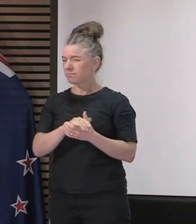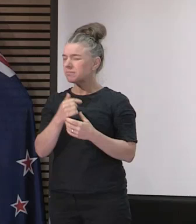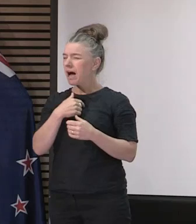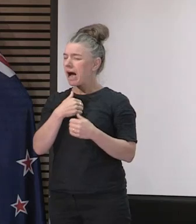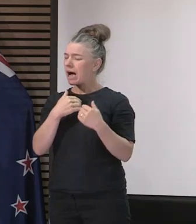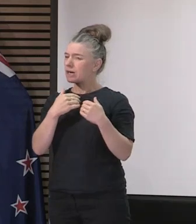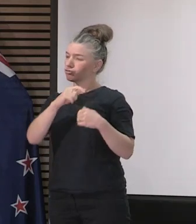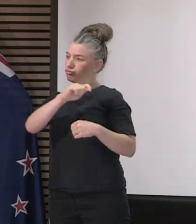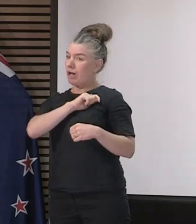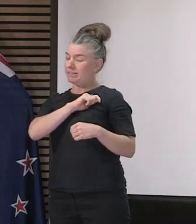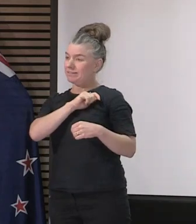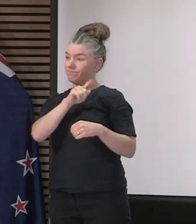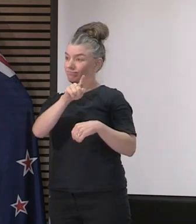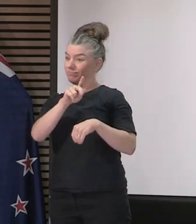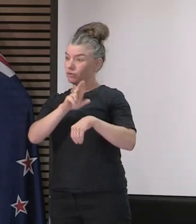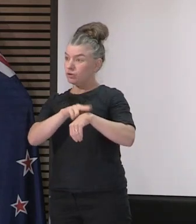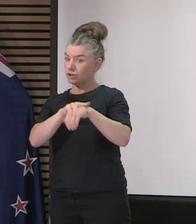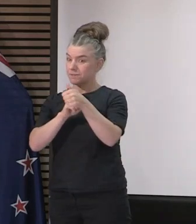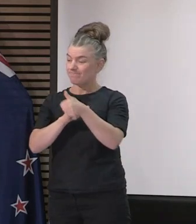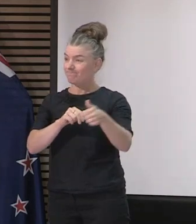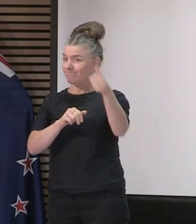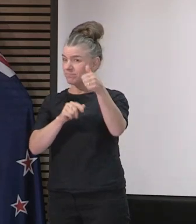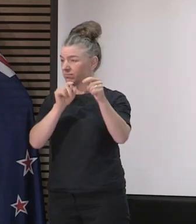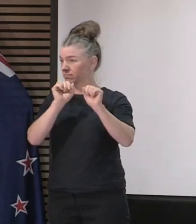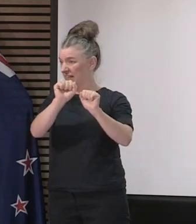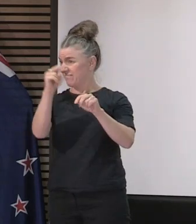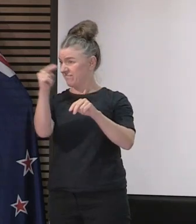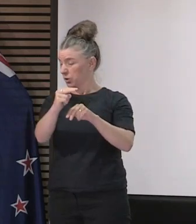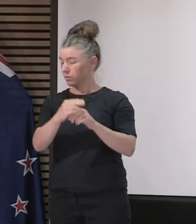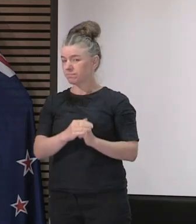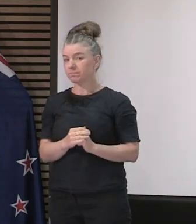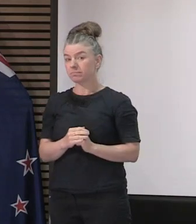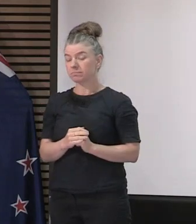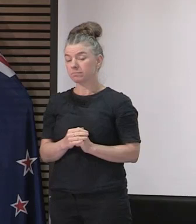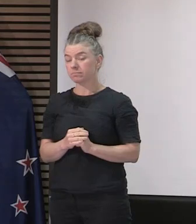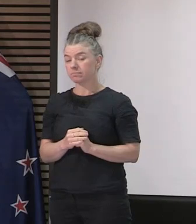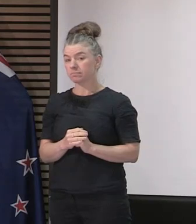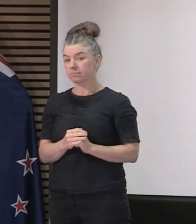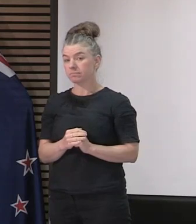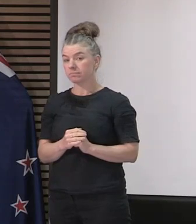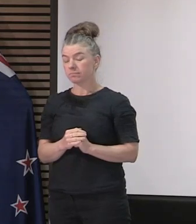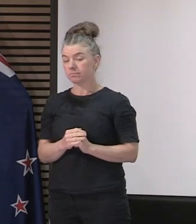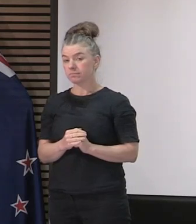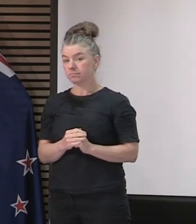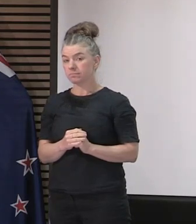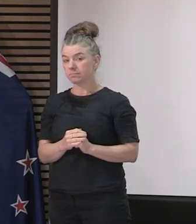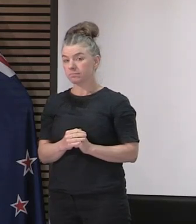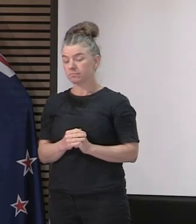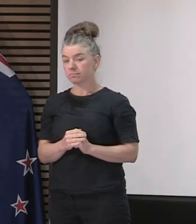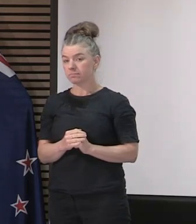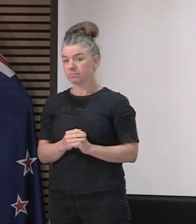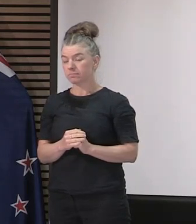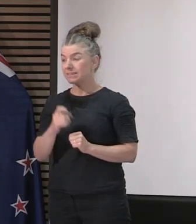there has been a response. I